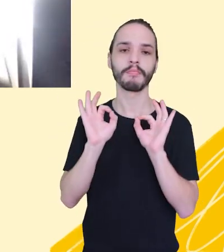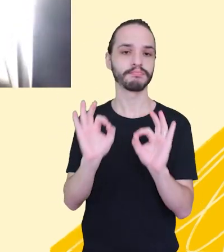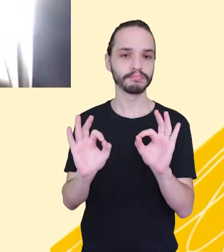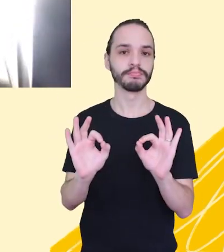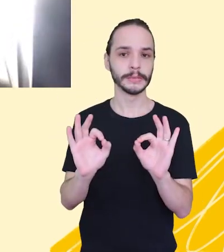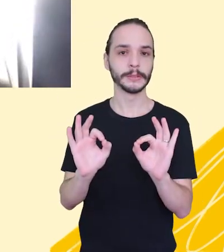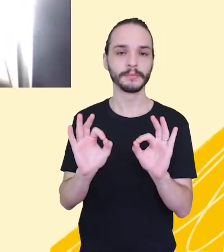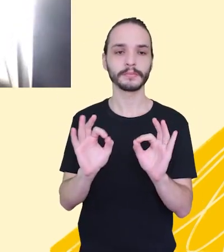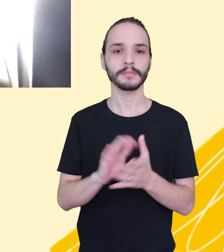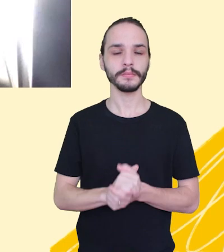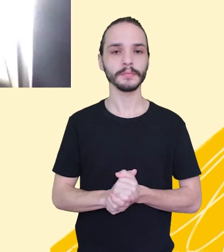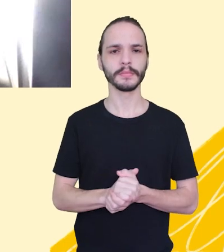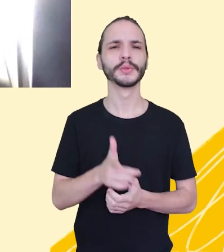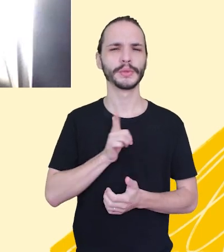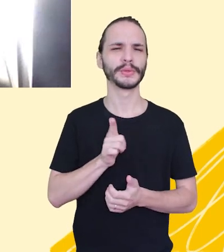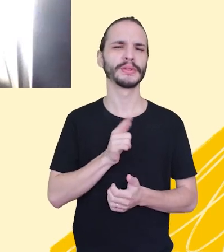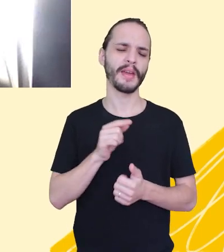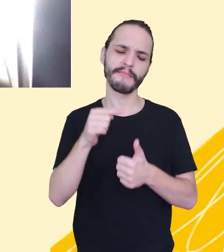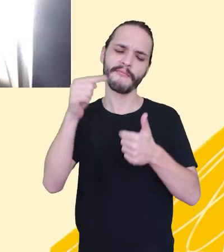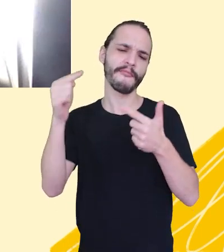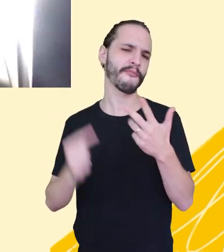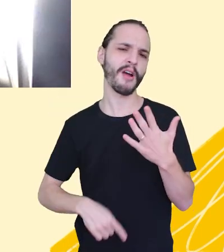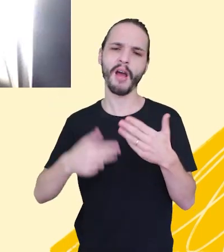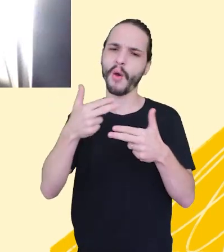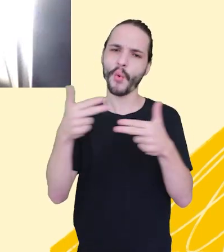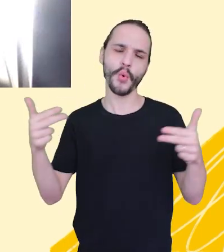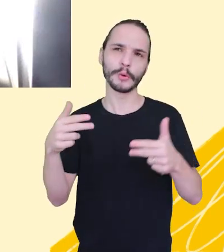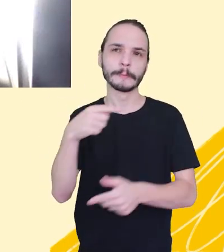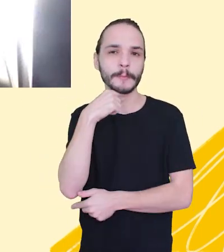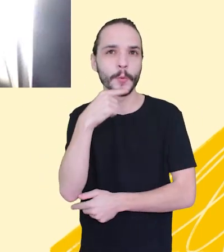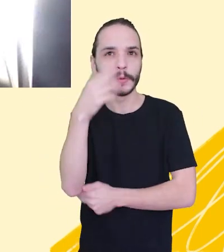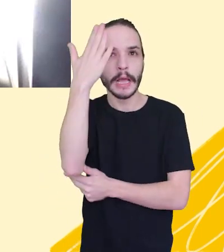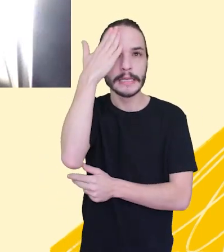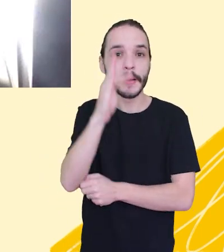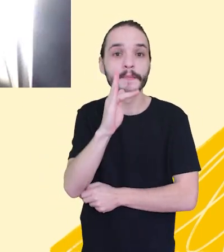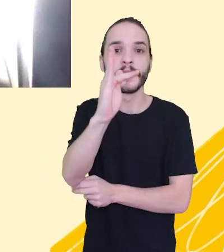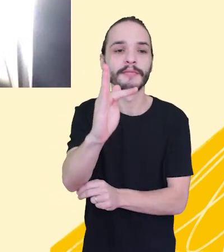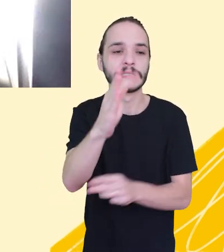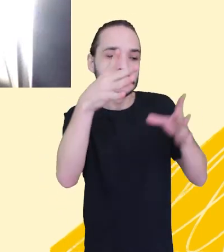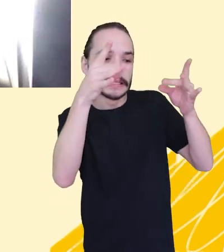There's a lot of things which are not predictable because, yes you don't...